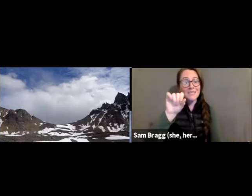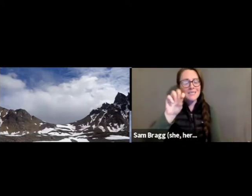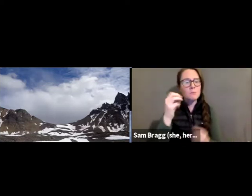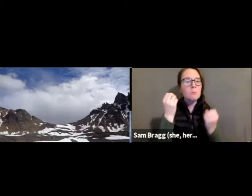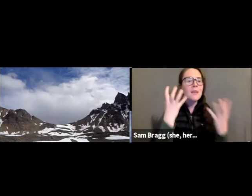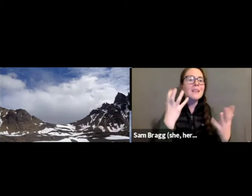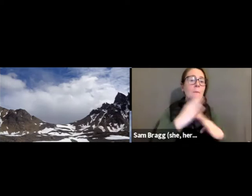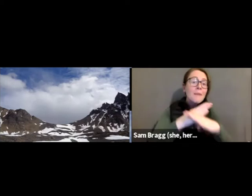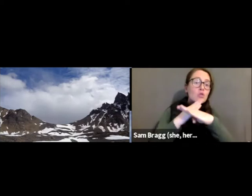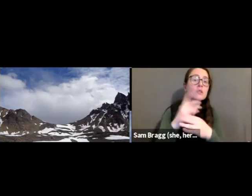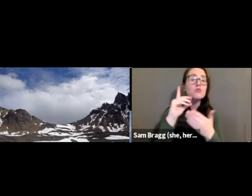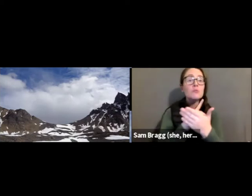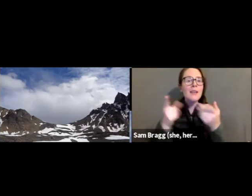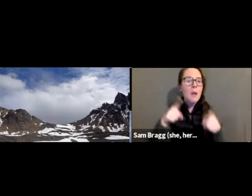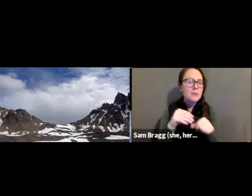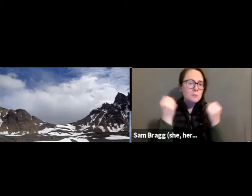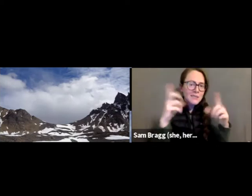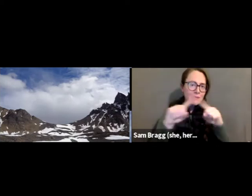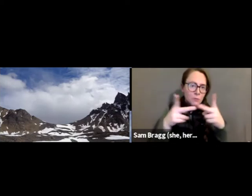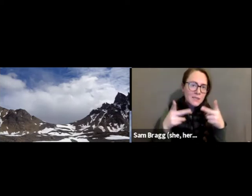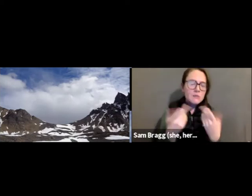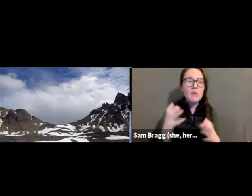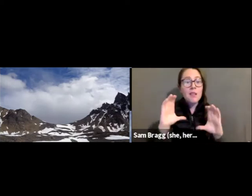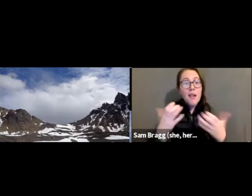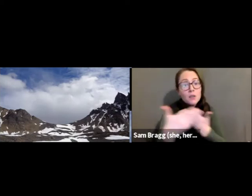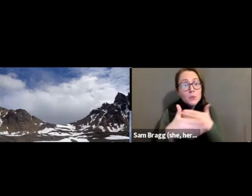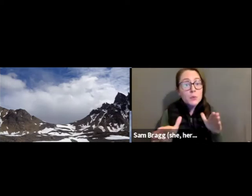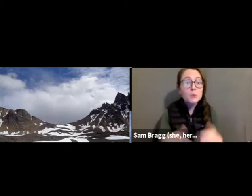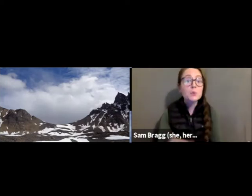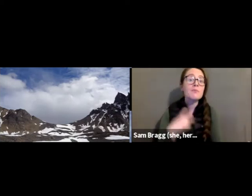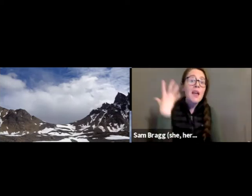to the lack of being able to hear. There are a lot of barriers, a lot of discrimination